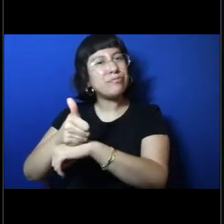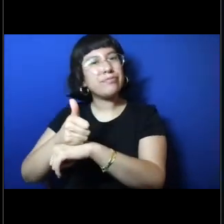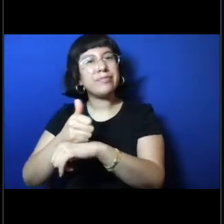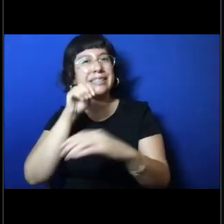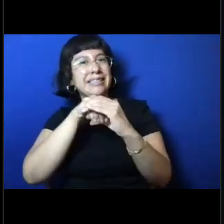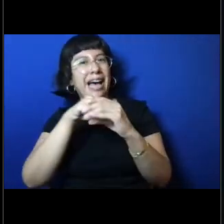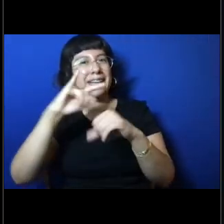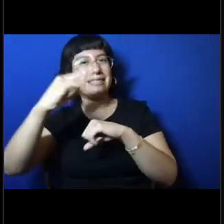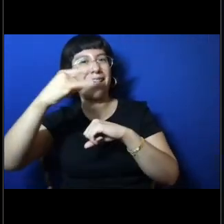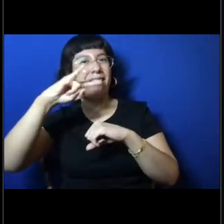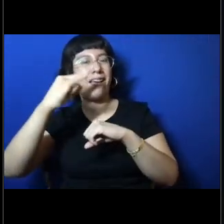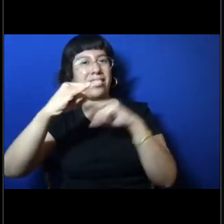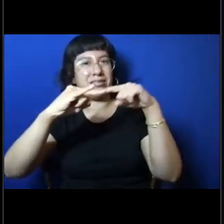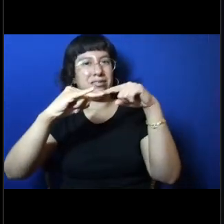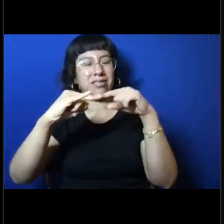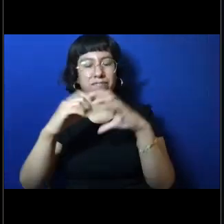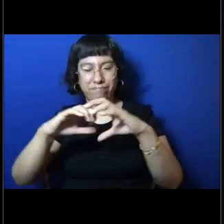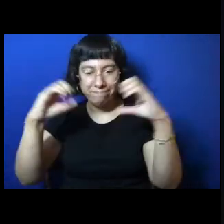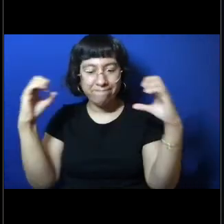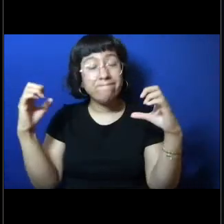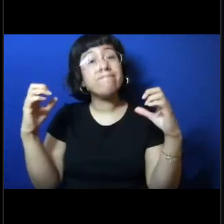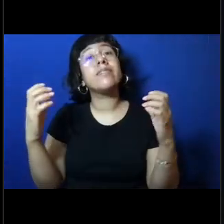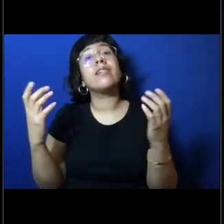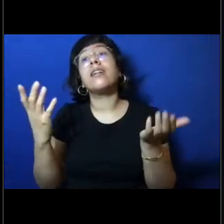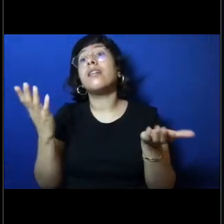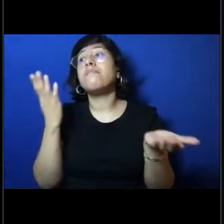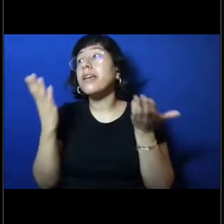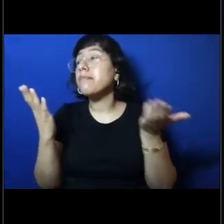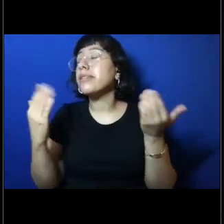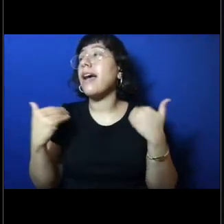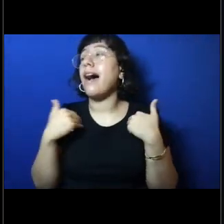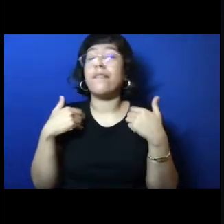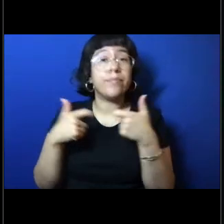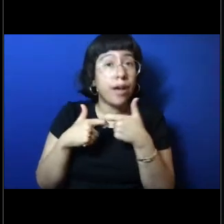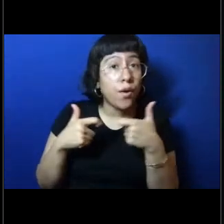Or whether it's a power components or data interfaces